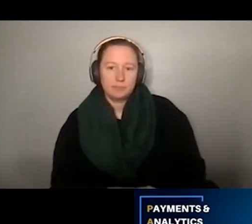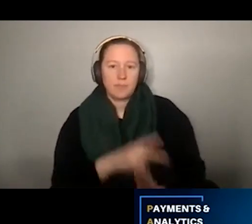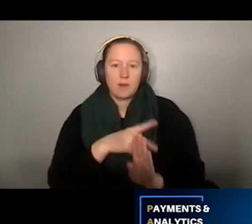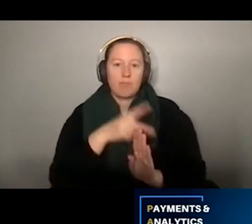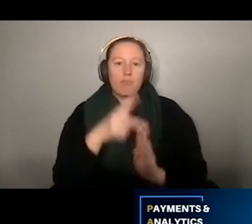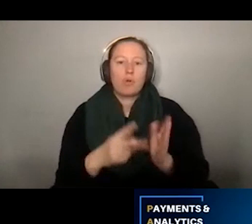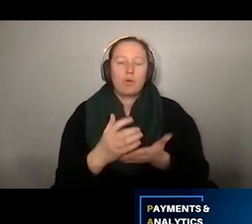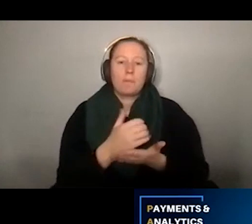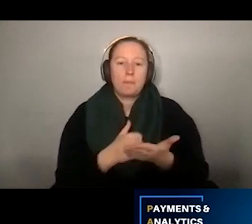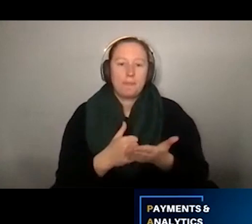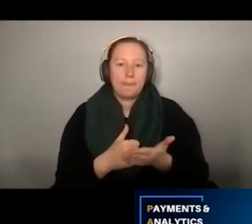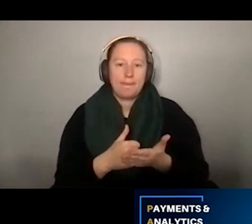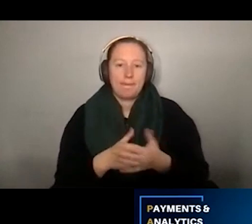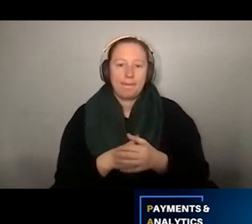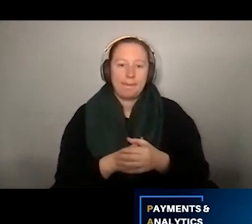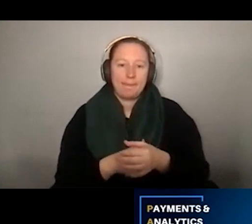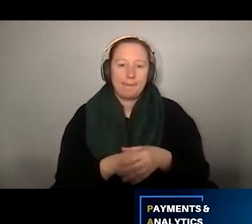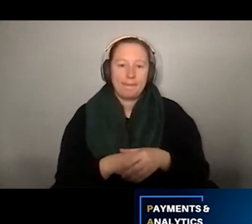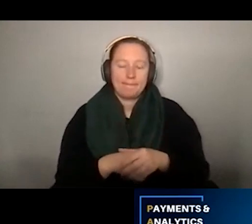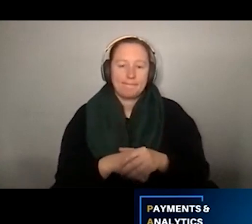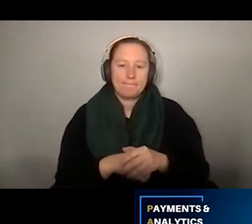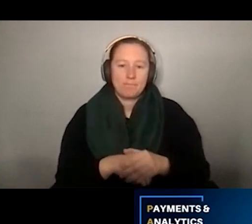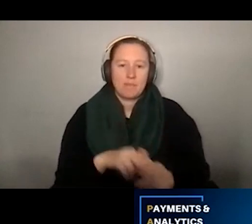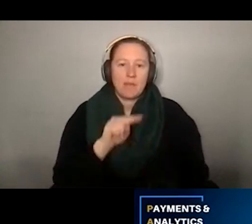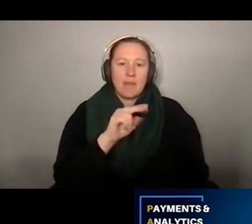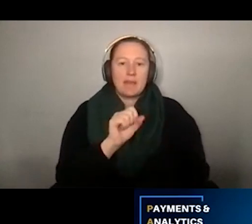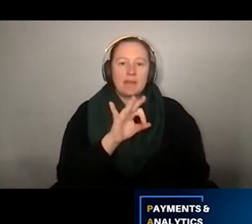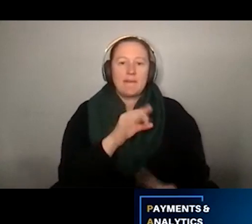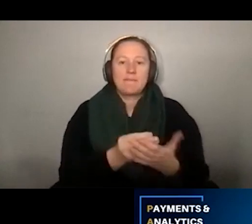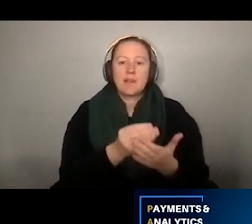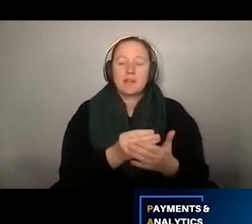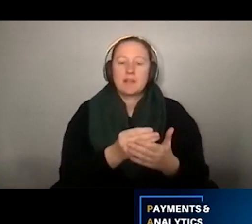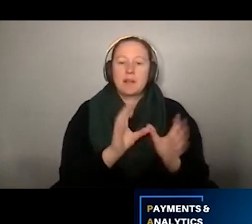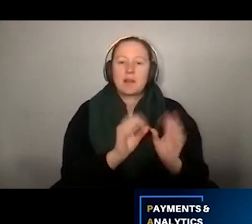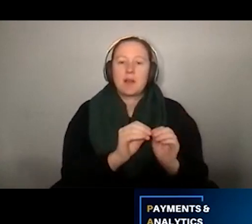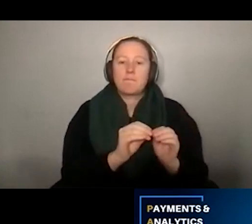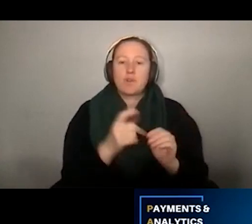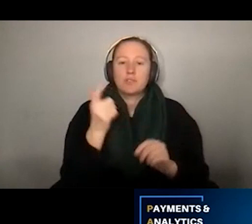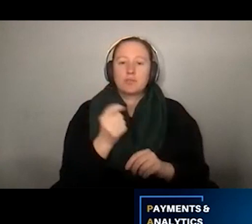question is about if NSF has funded a conference grant, do all the registration fees